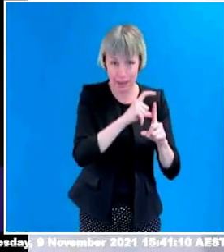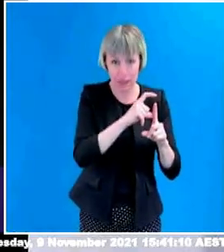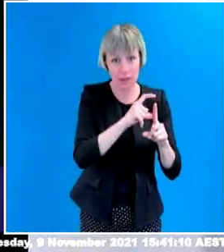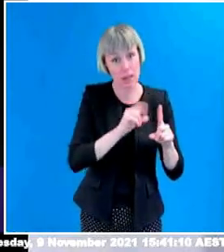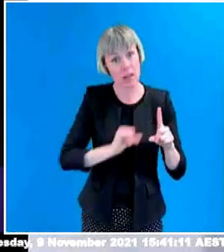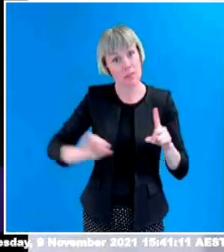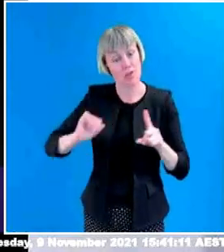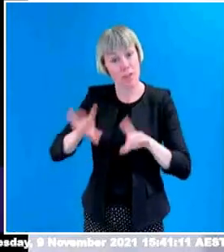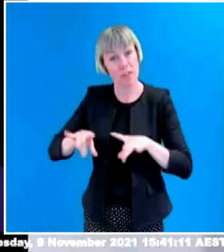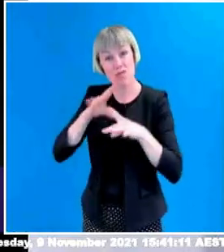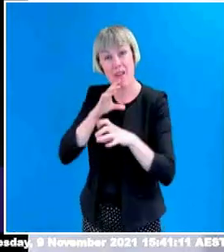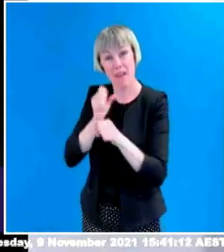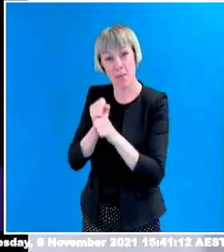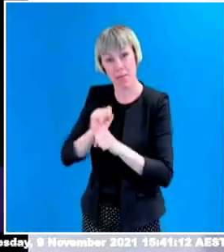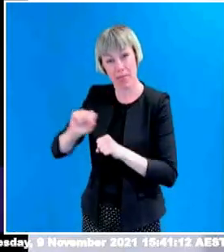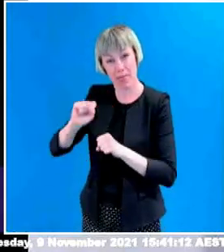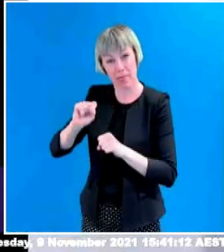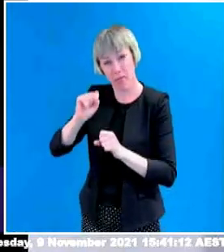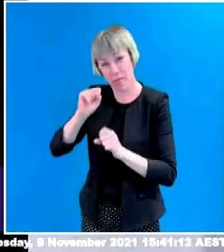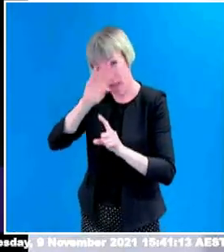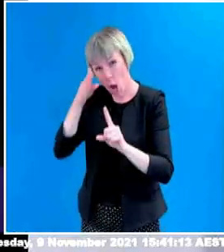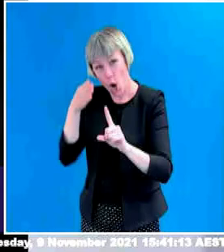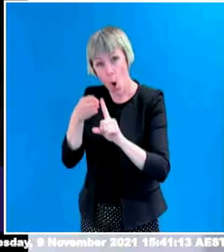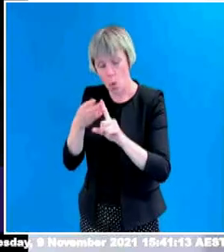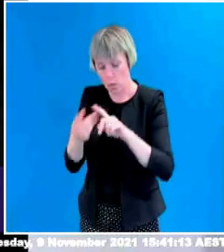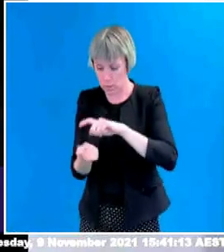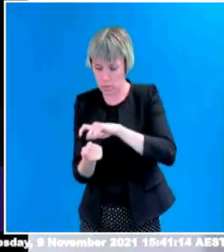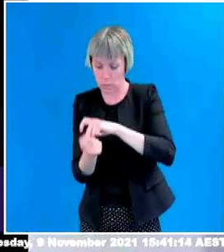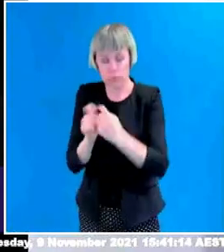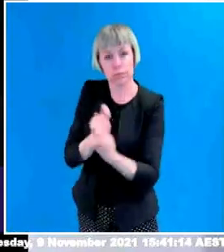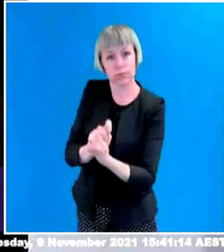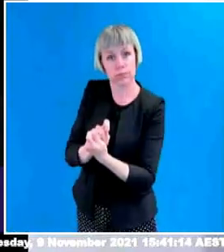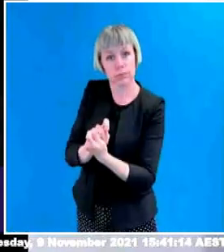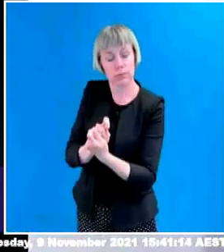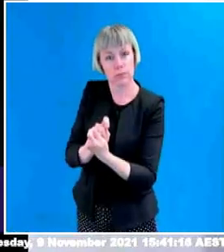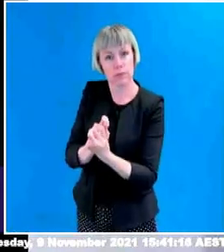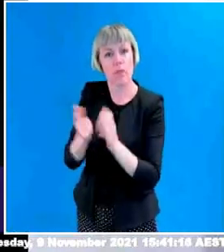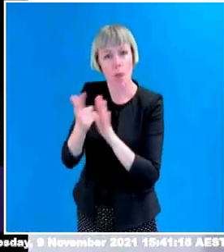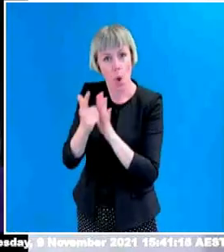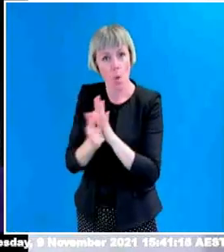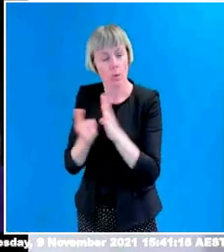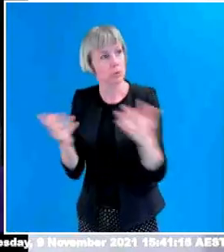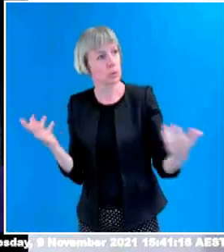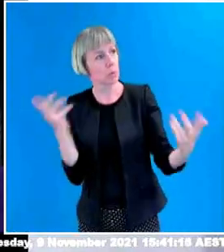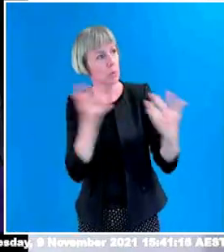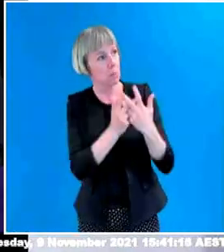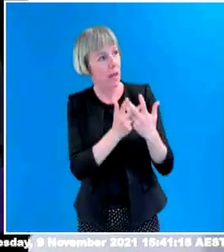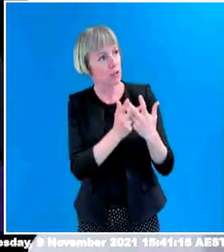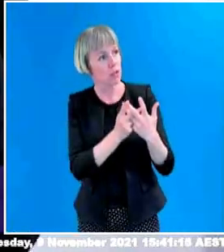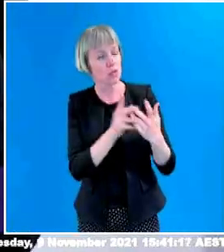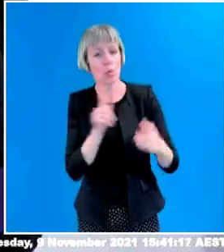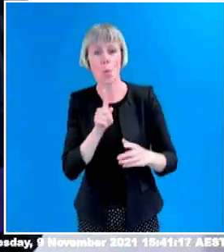to give effect to the CRPD obligations. Is that right? That's my understanding.